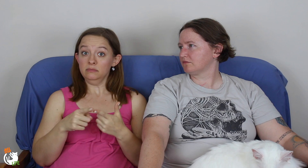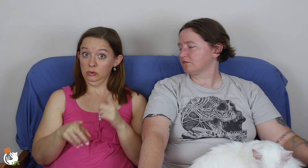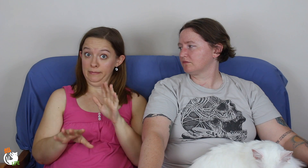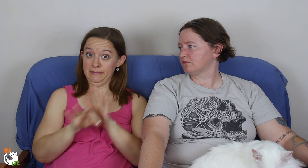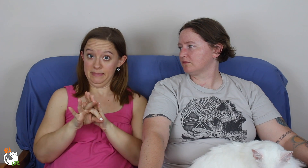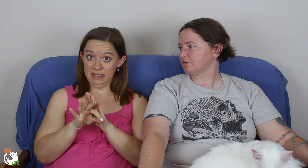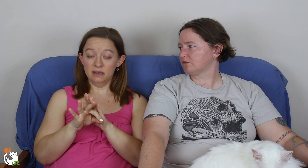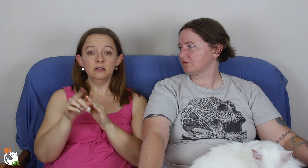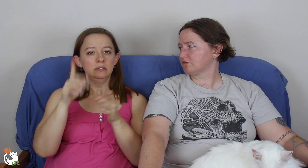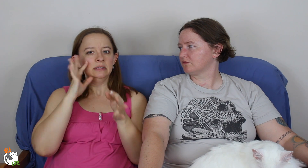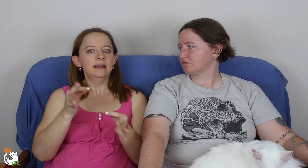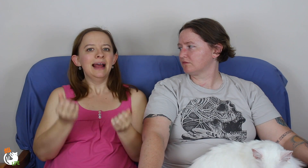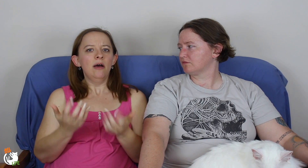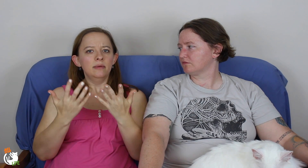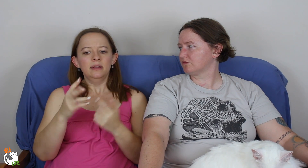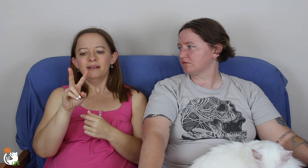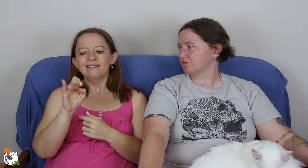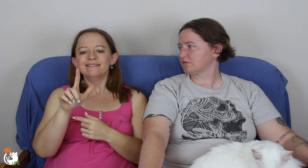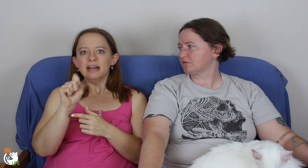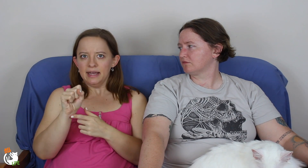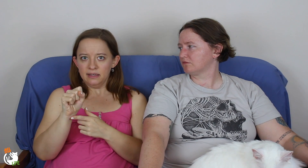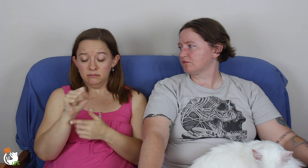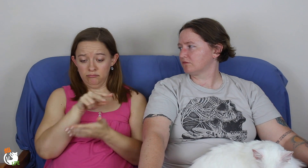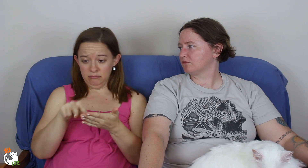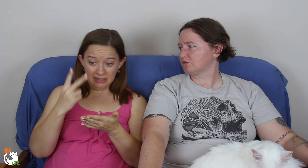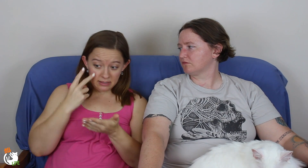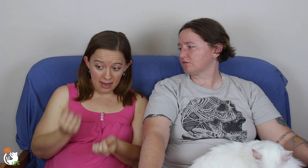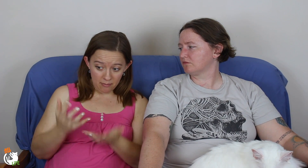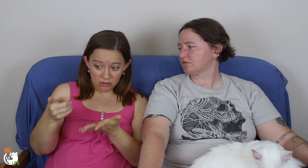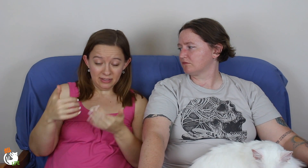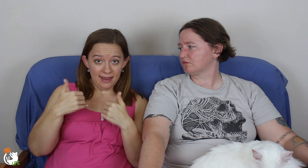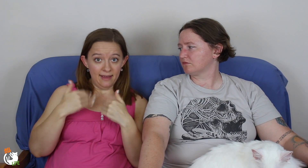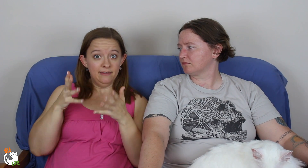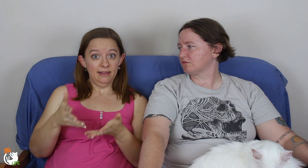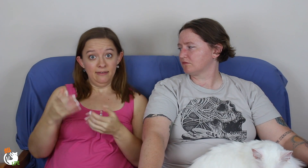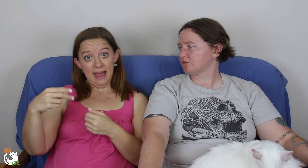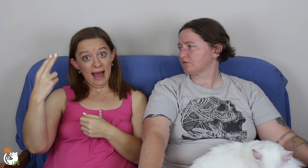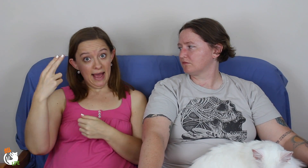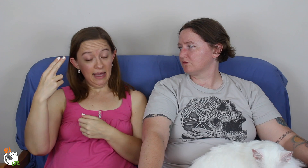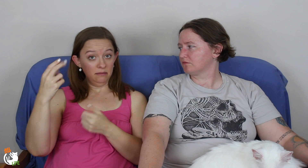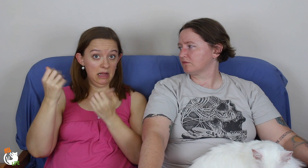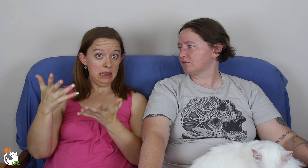So once you've picked a donor, you can decide how many vials you want. You can see what inventory do they have.